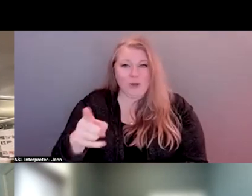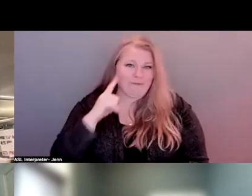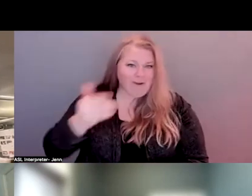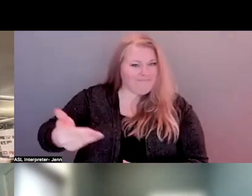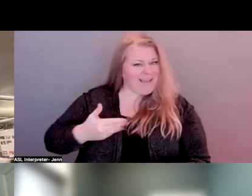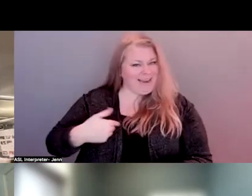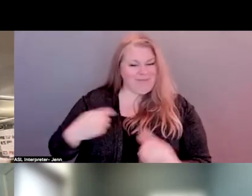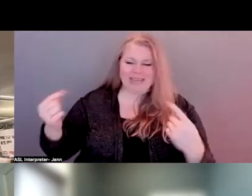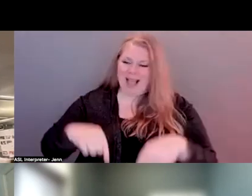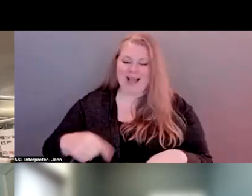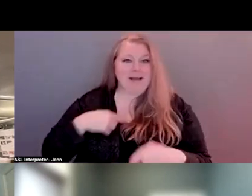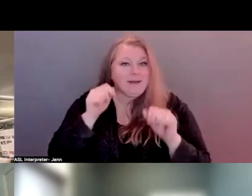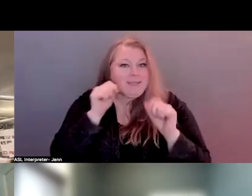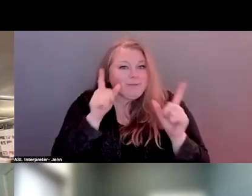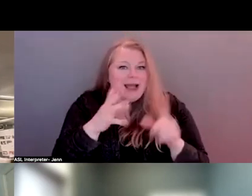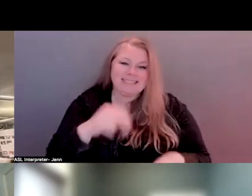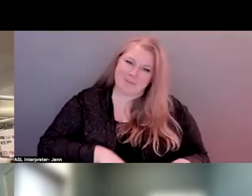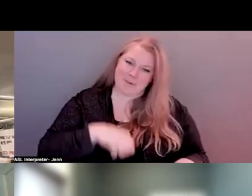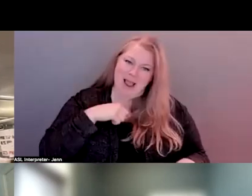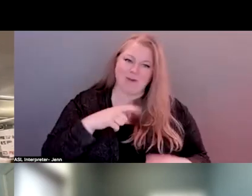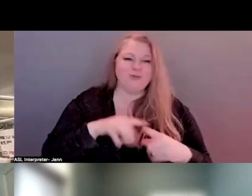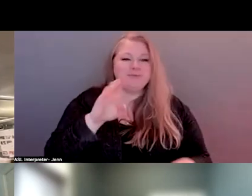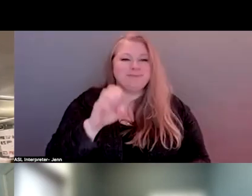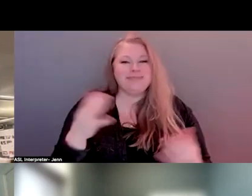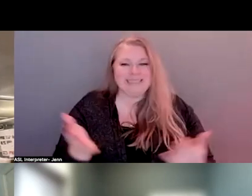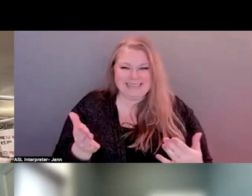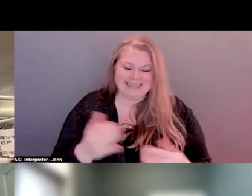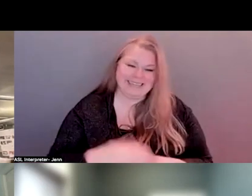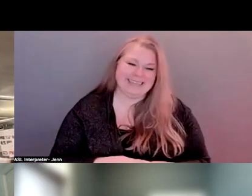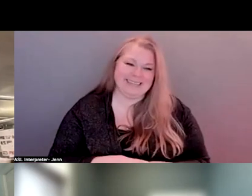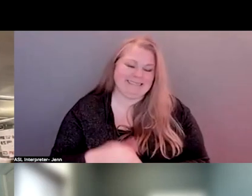I'm very surprised. I'm very proud to be here. I didn't expect this at all.